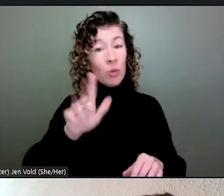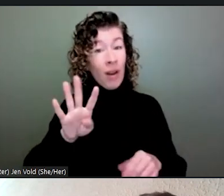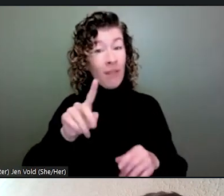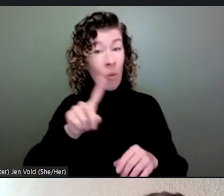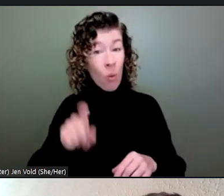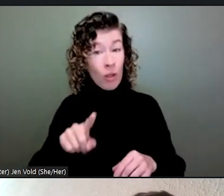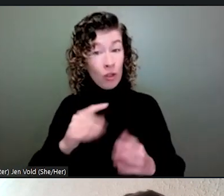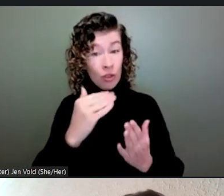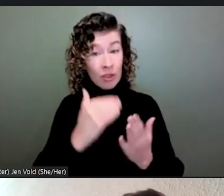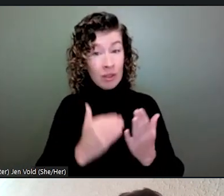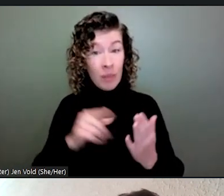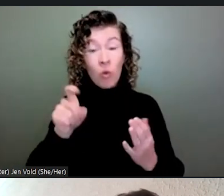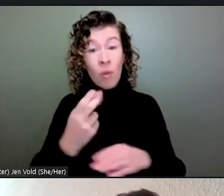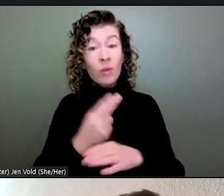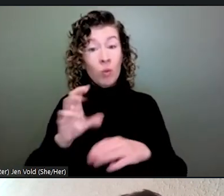You have to use a computer and it's multiple choice.